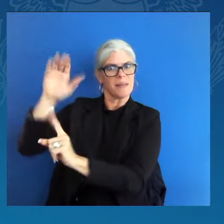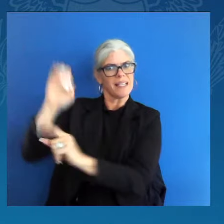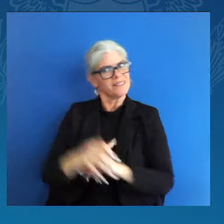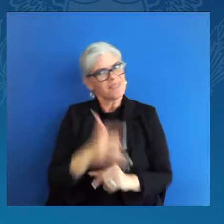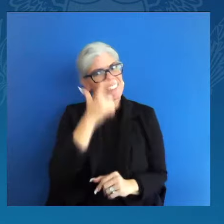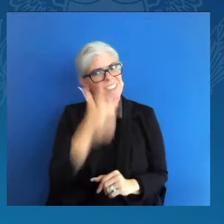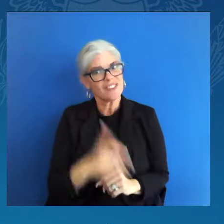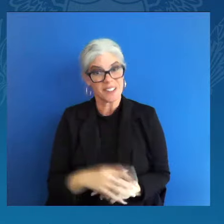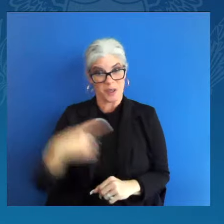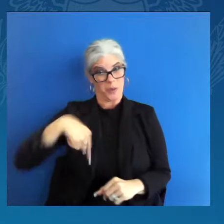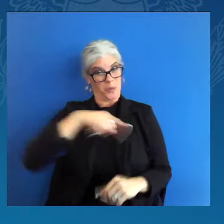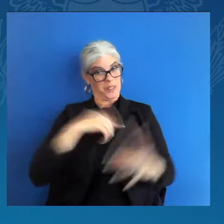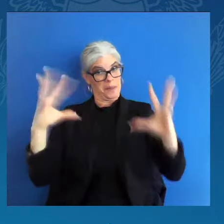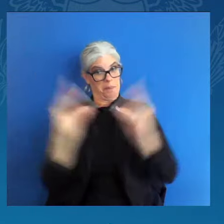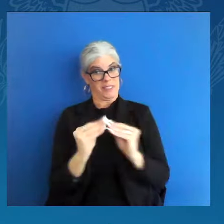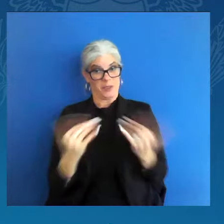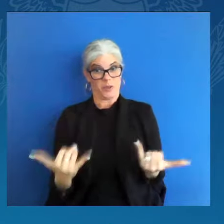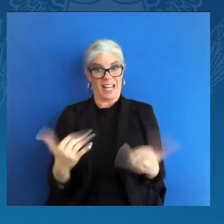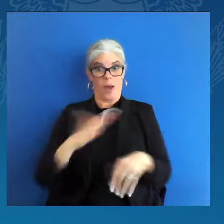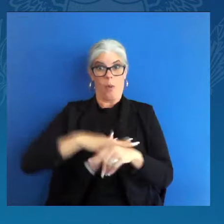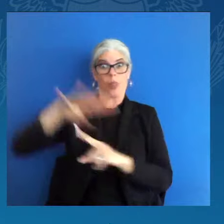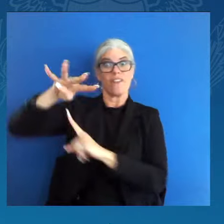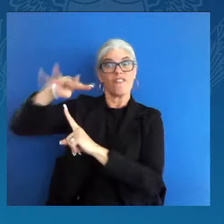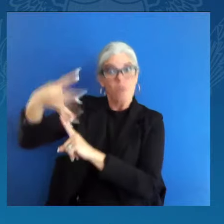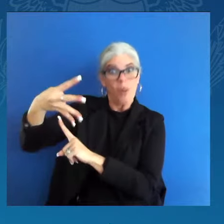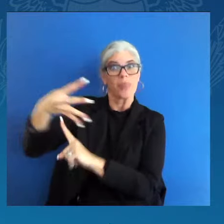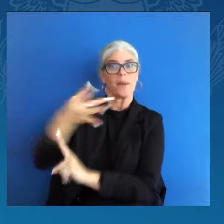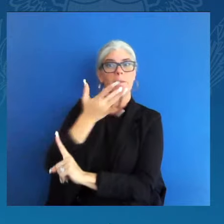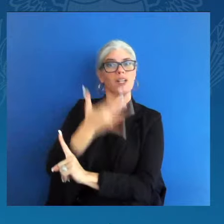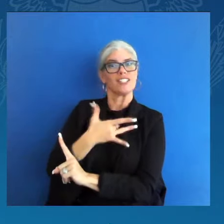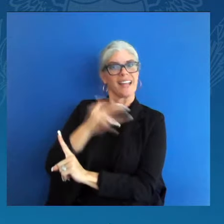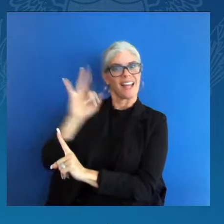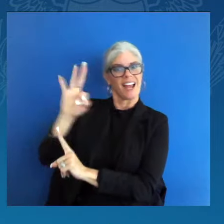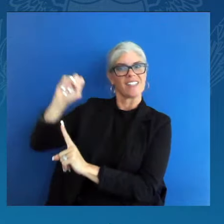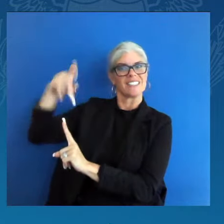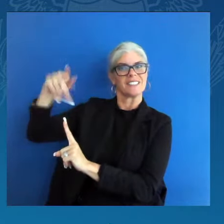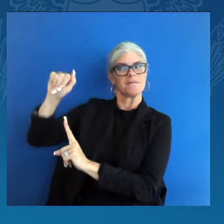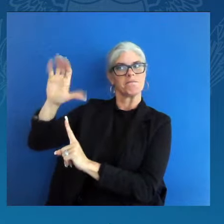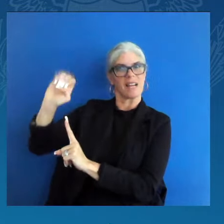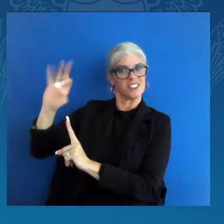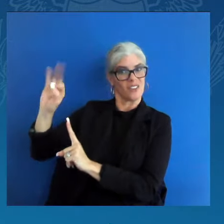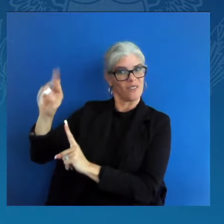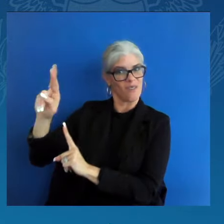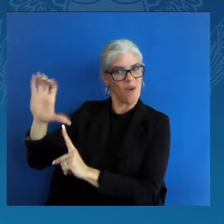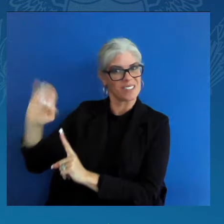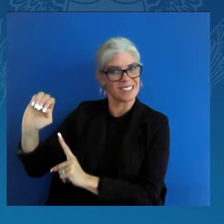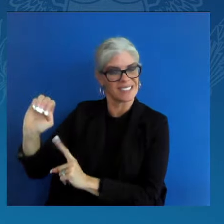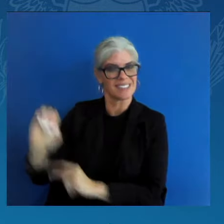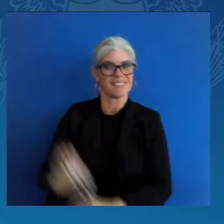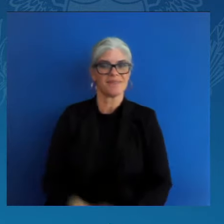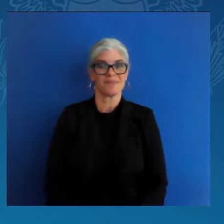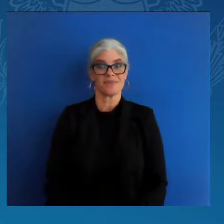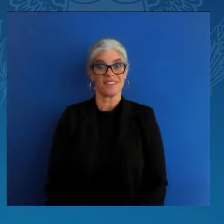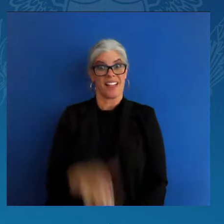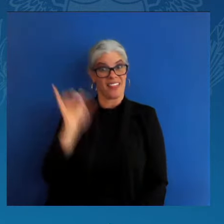The youngest service in our joint force is essential to protecting our most critical space systems,